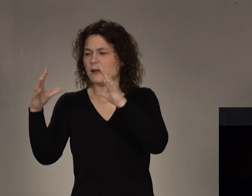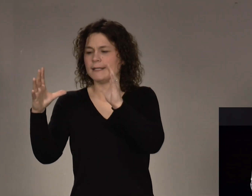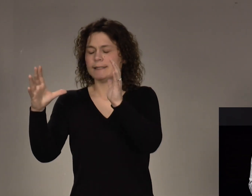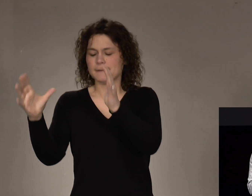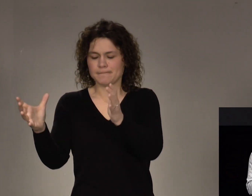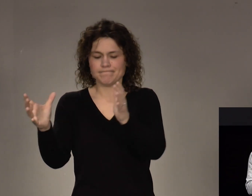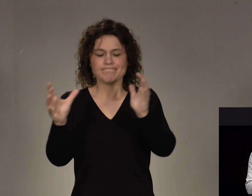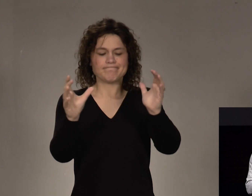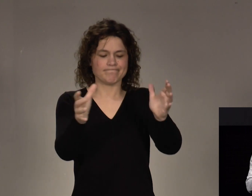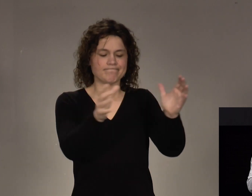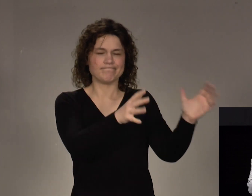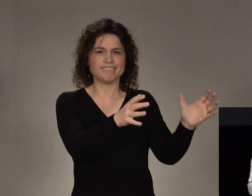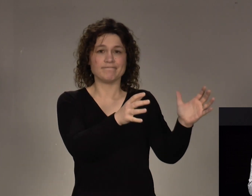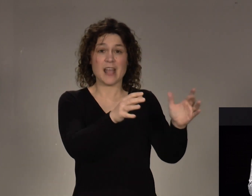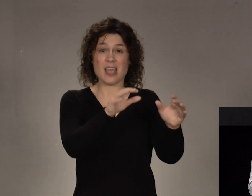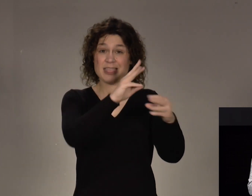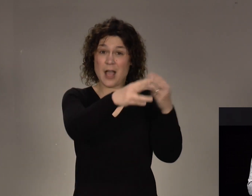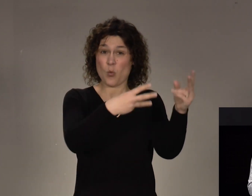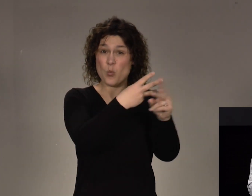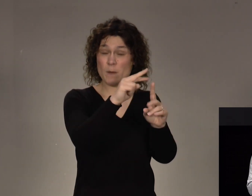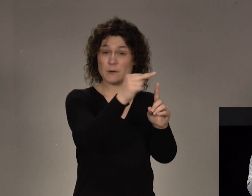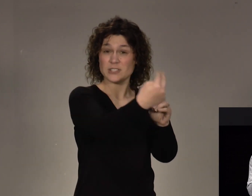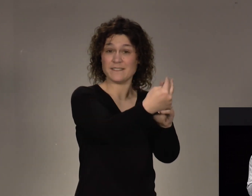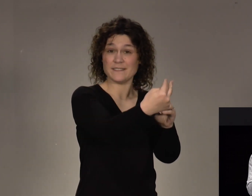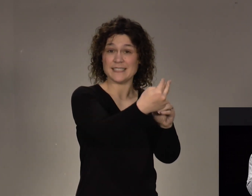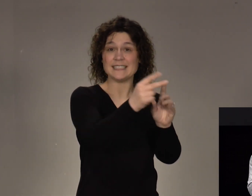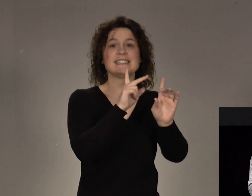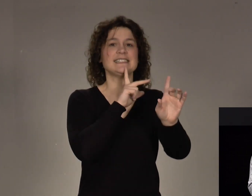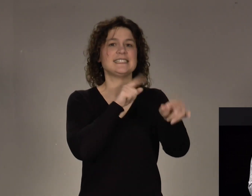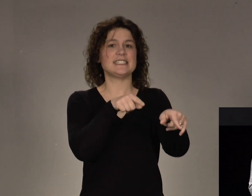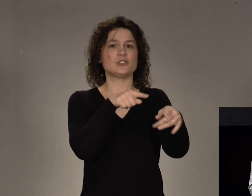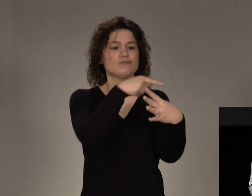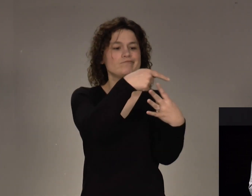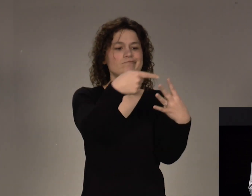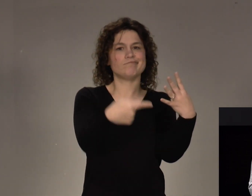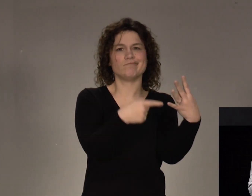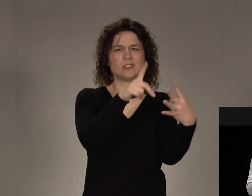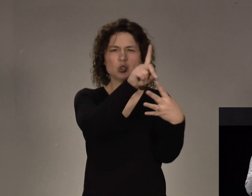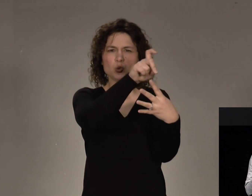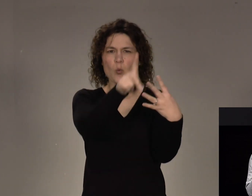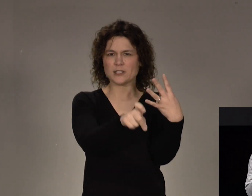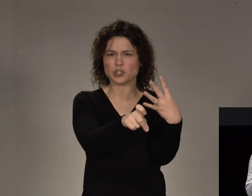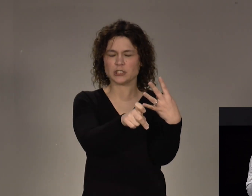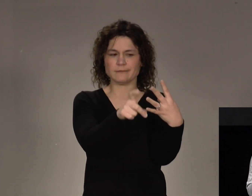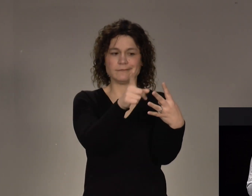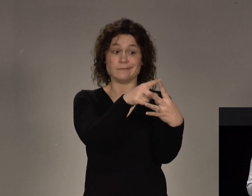would say is that a worldview answers four key questions. Question #1: